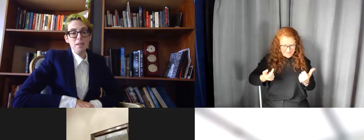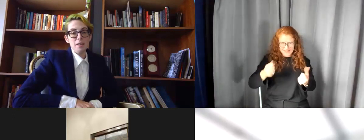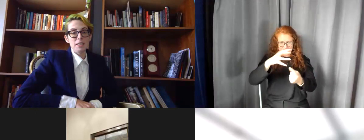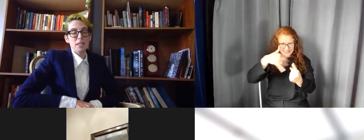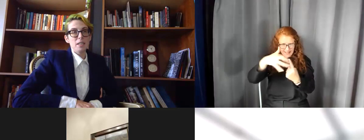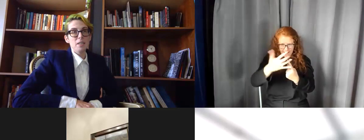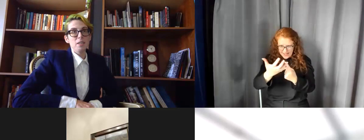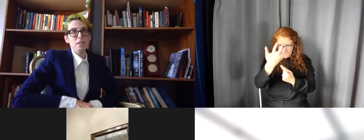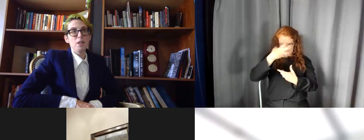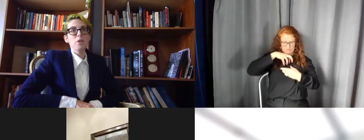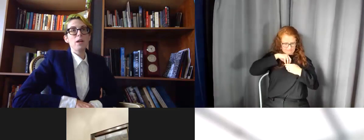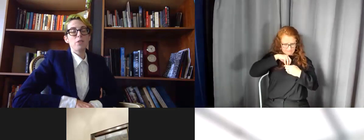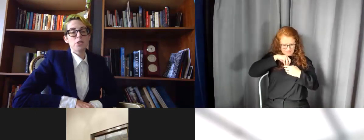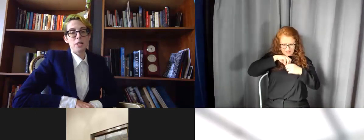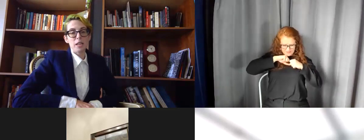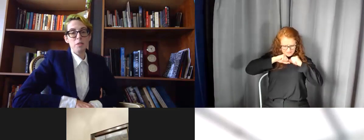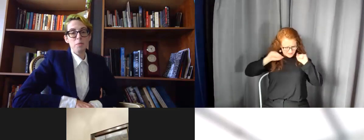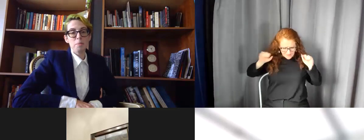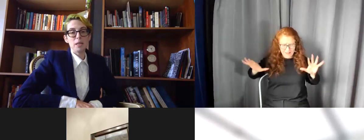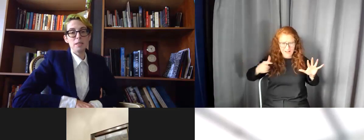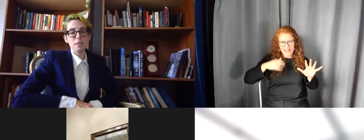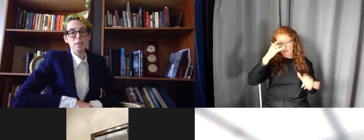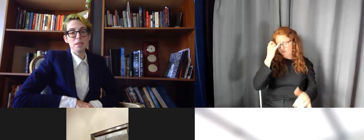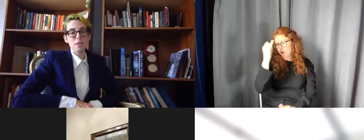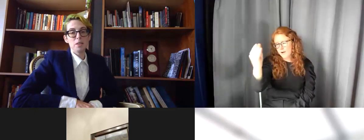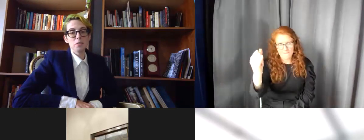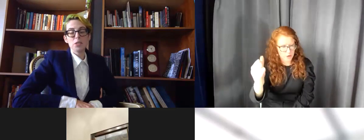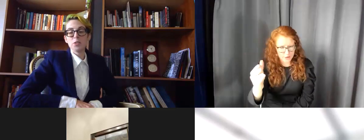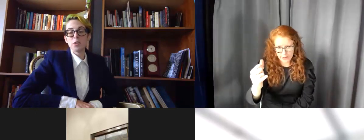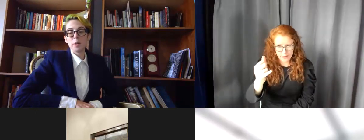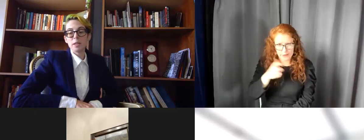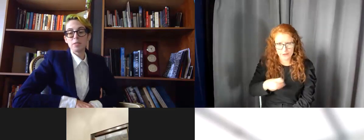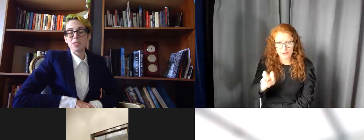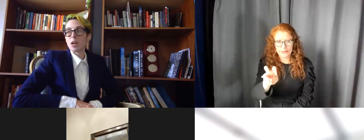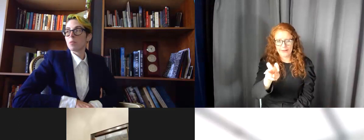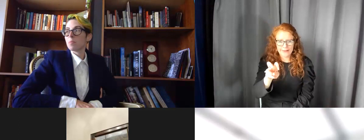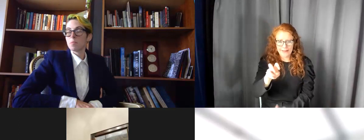Farrah Garland: is like a forever journey. But you know the sooner that we can start